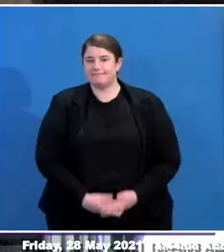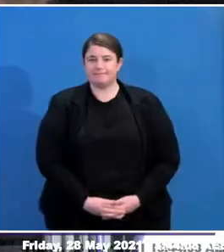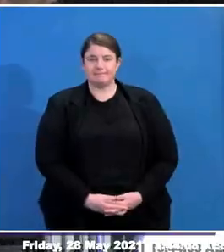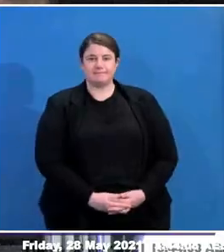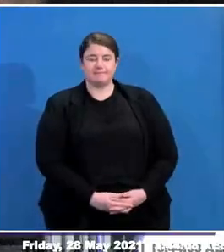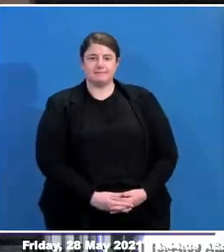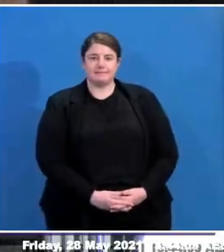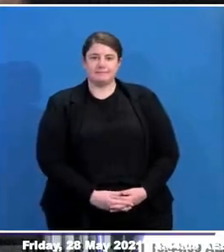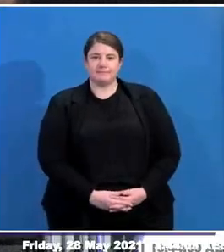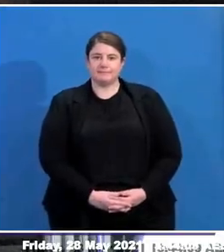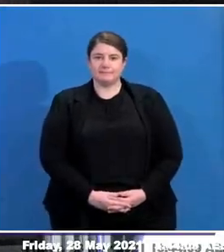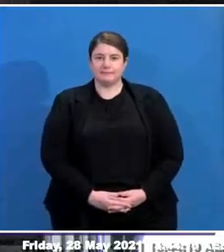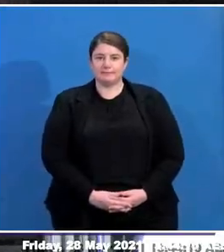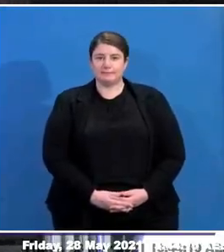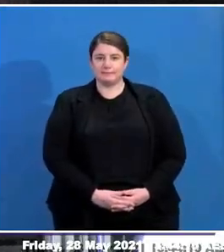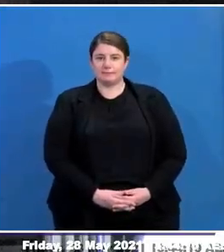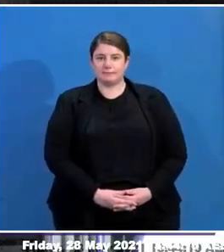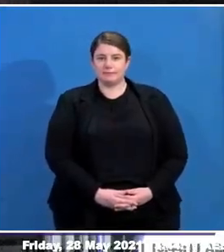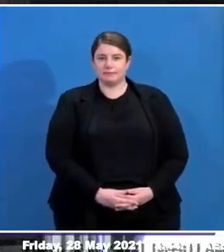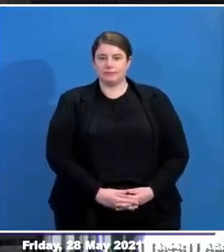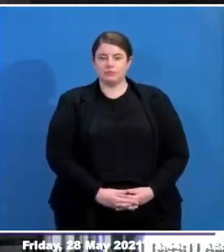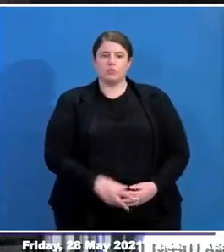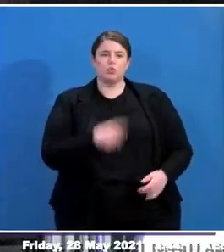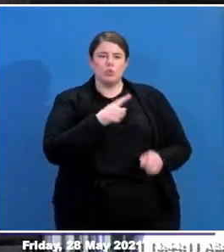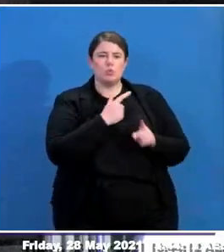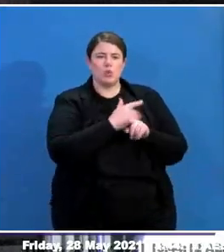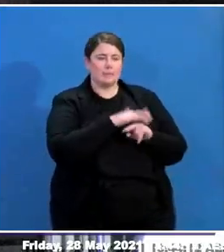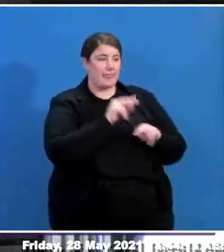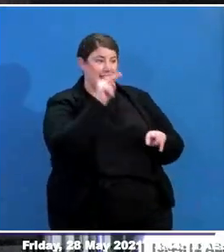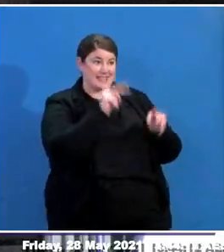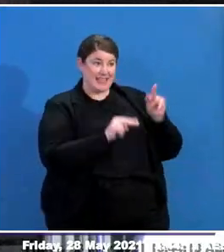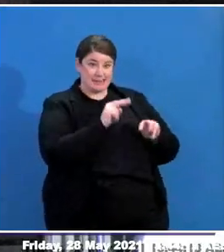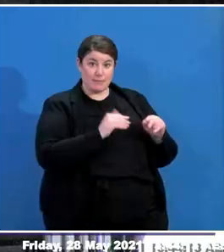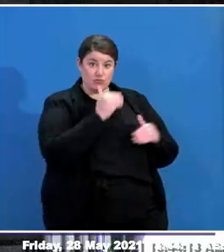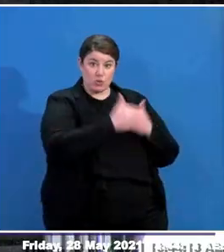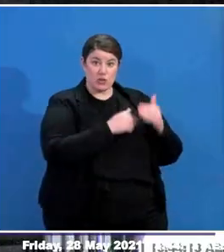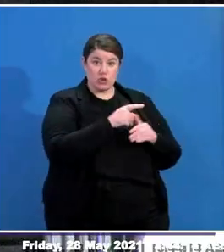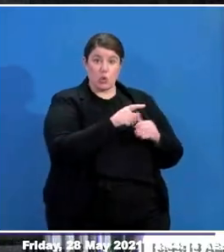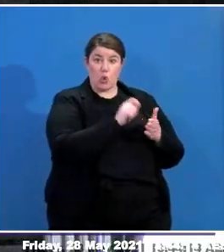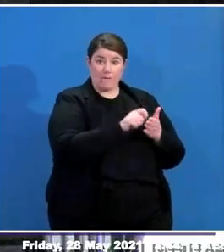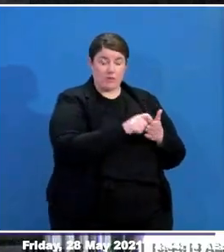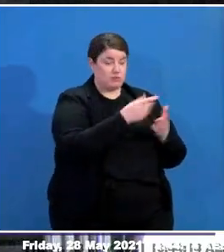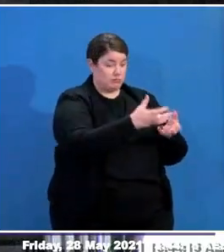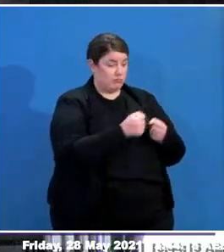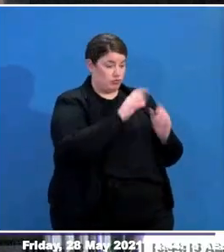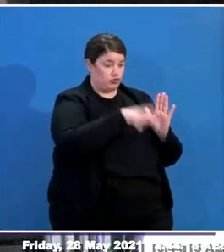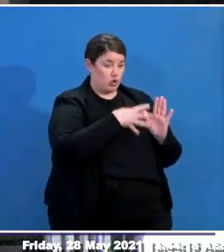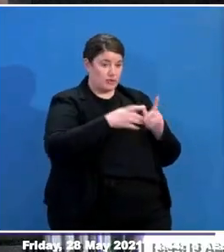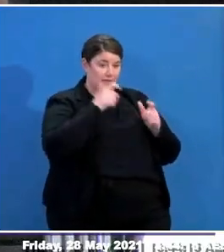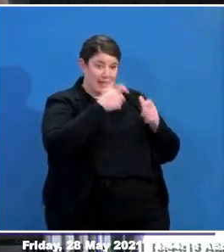You've spoken a bit about the assessment process within your office. So you obtain a roster of care from the service provider.